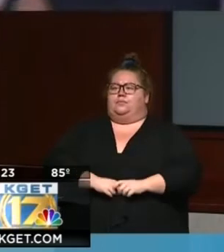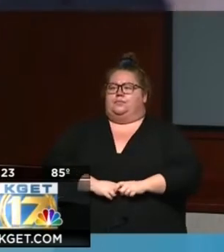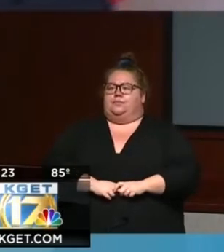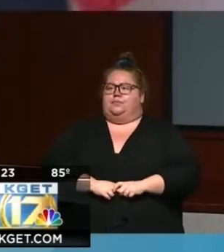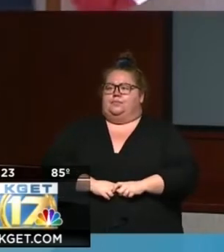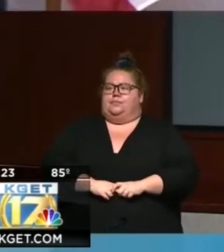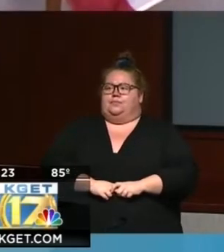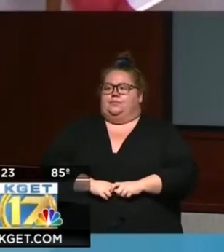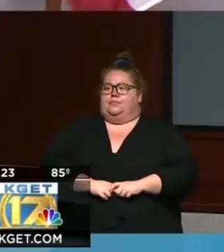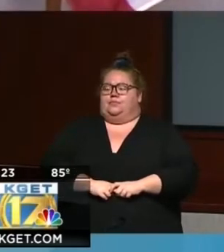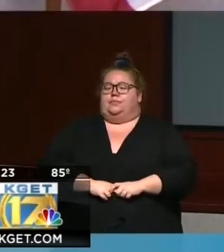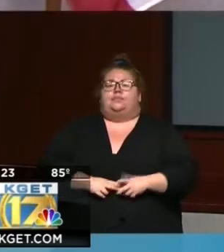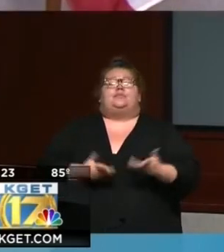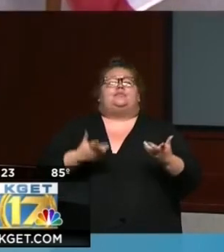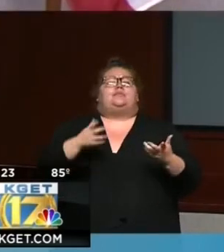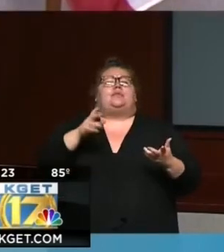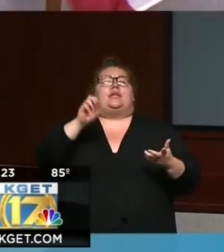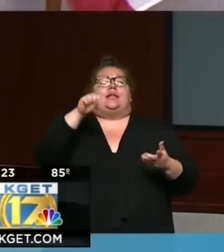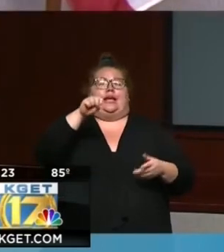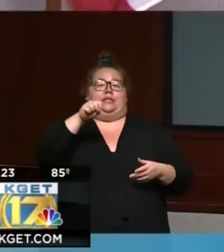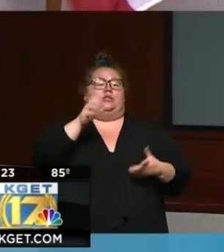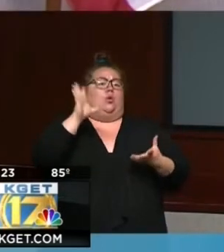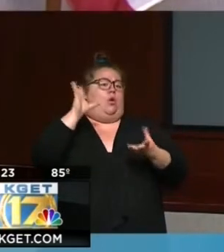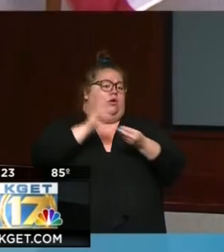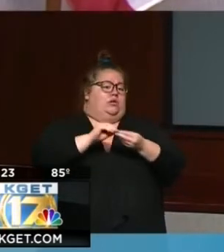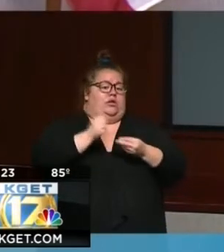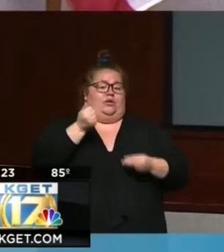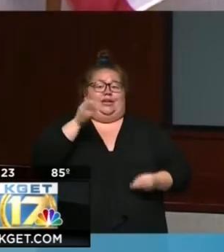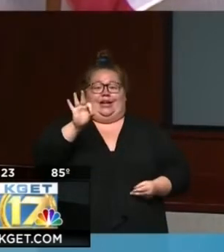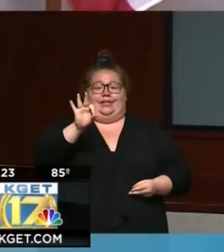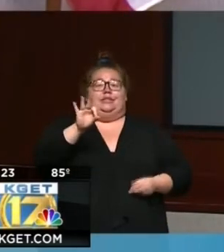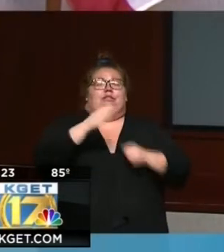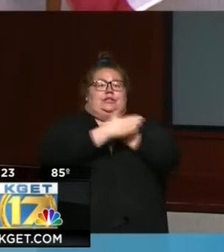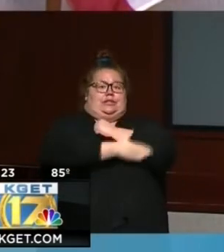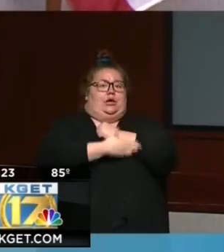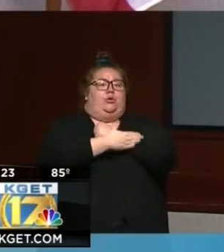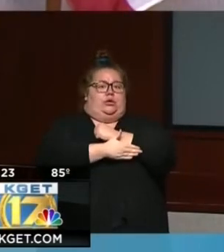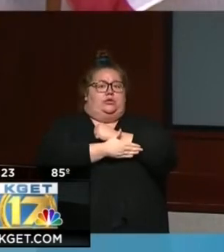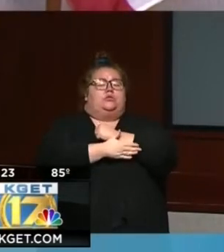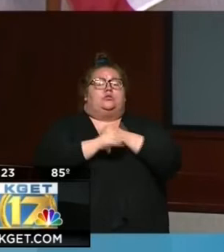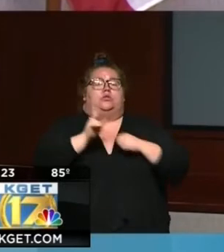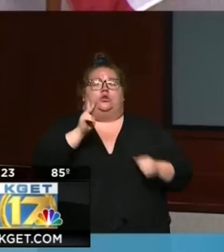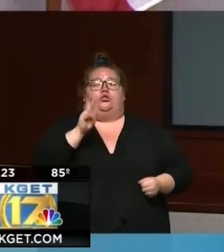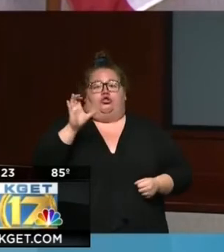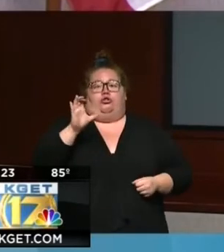THAT THREE WEEKS LONGER? HANG ON.